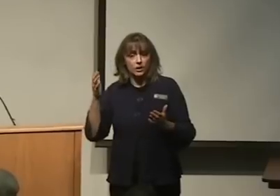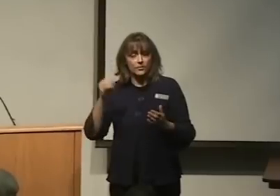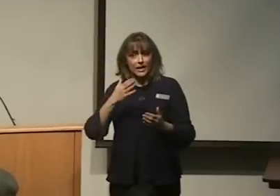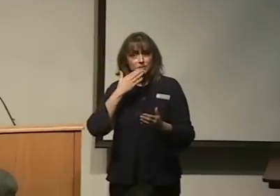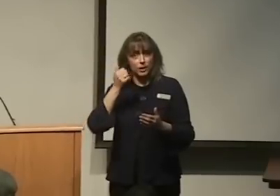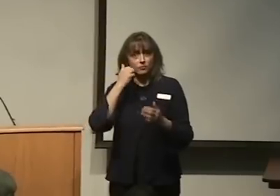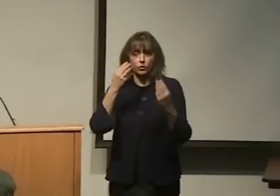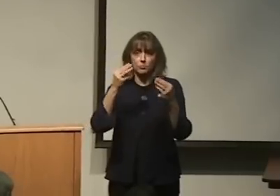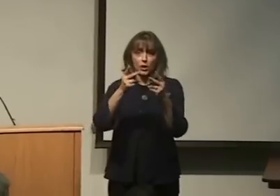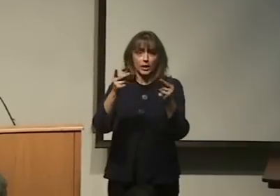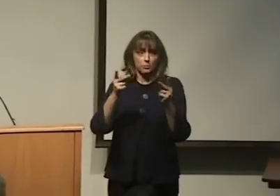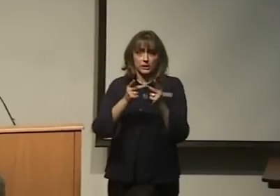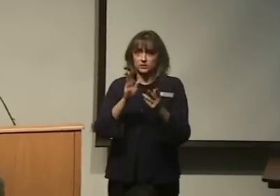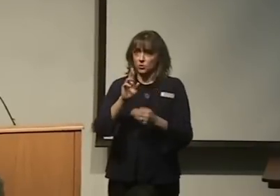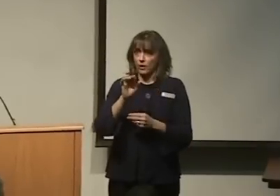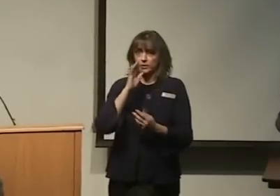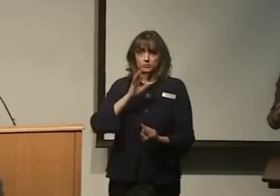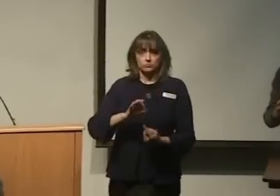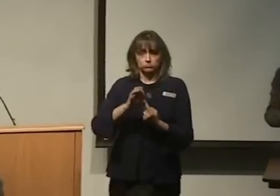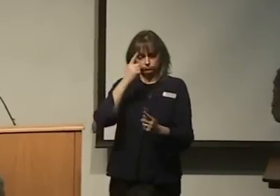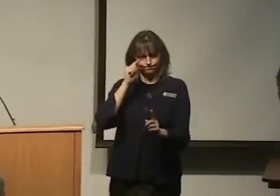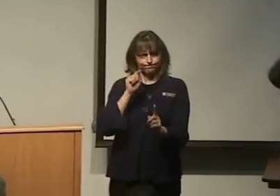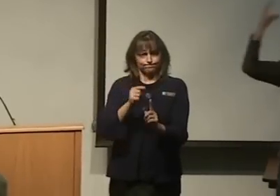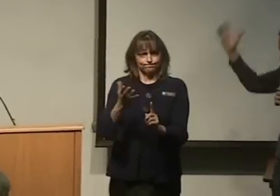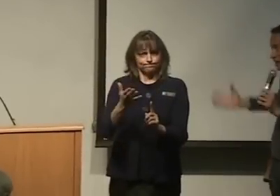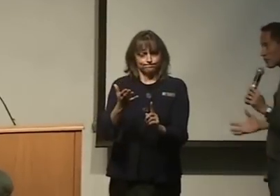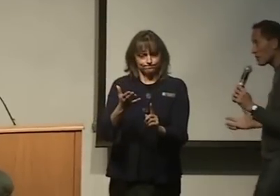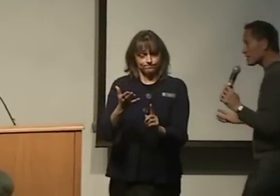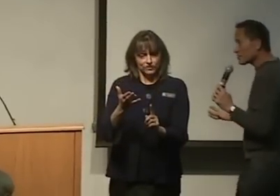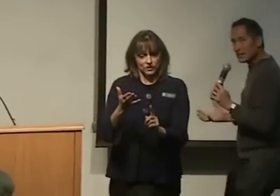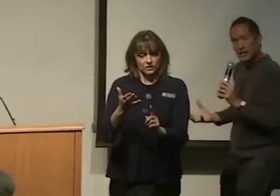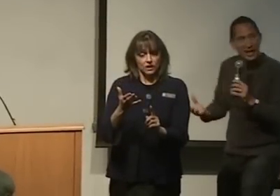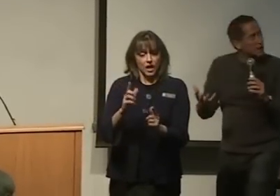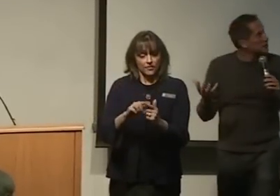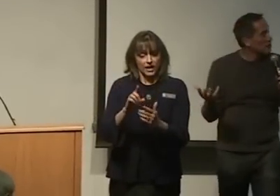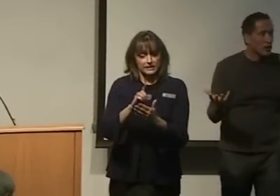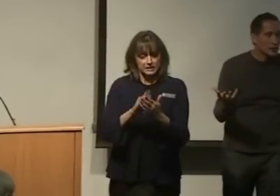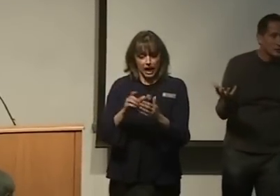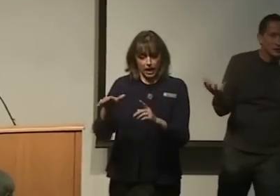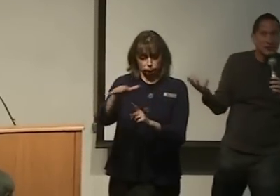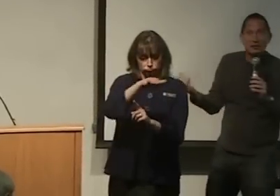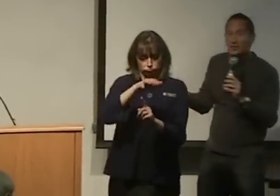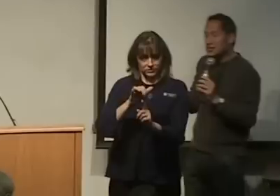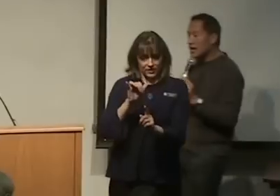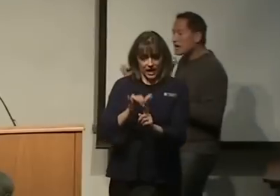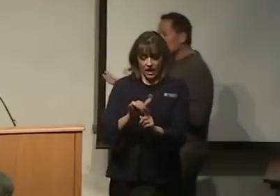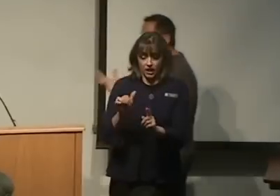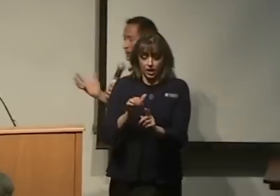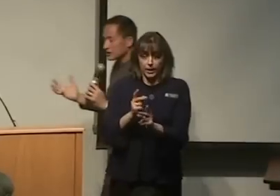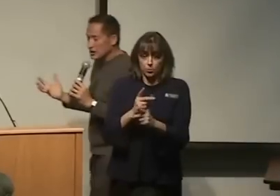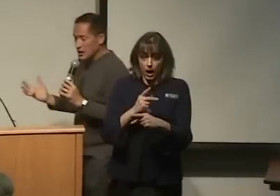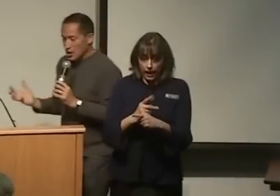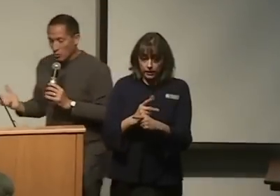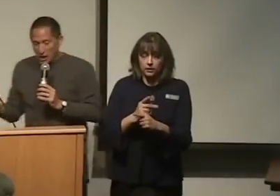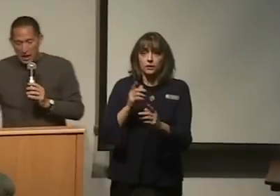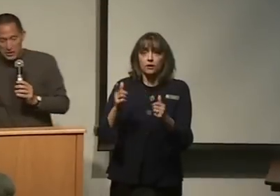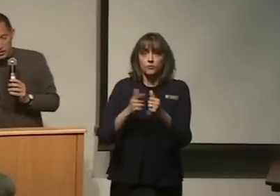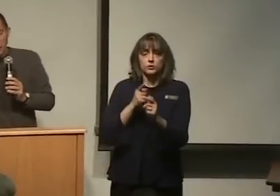and then design the rest. Just like any other product, design around it so that people say, ah, that's where I go for that.